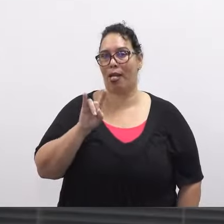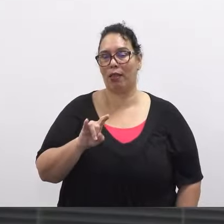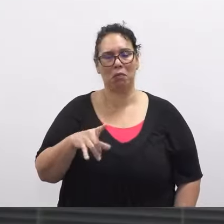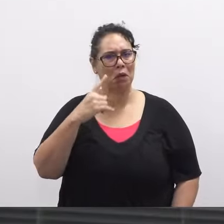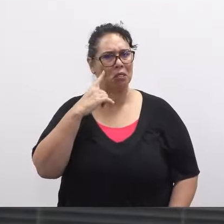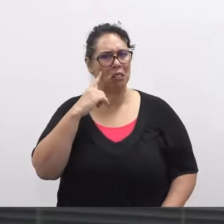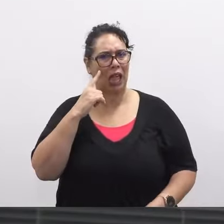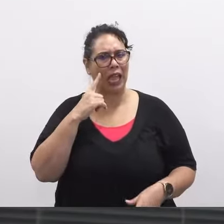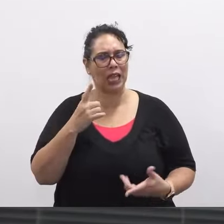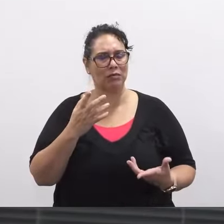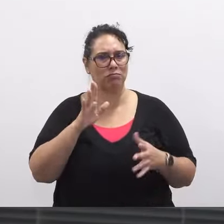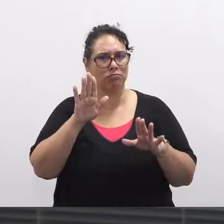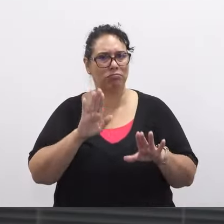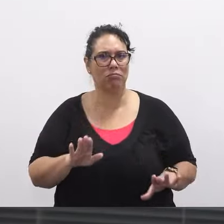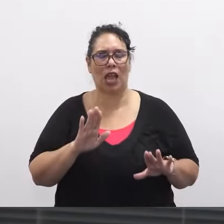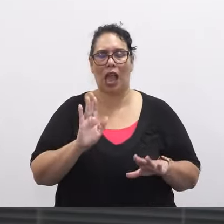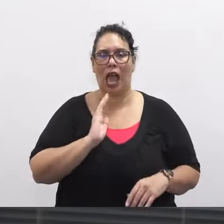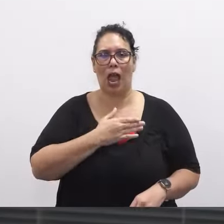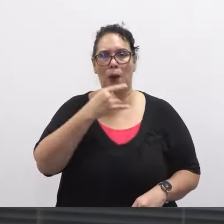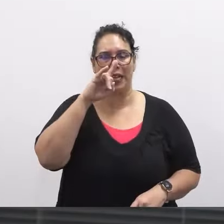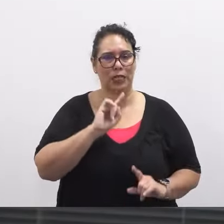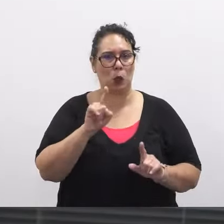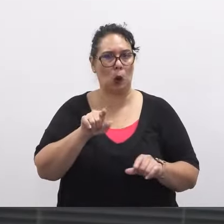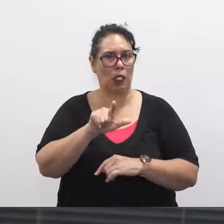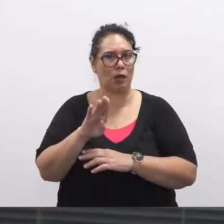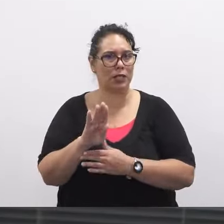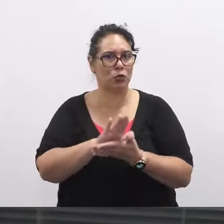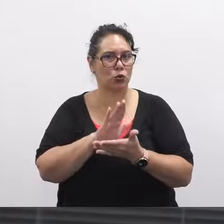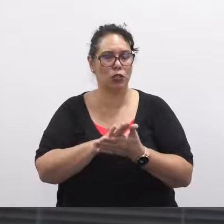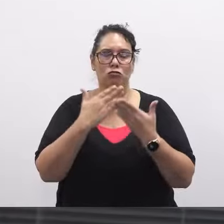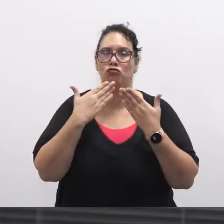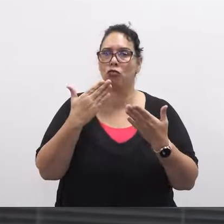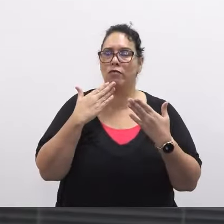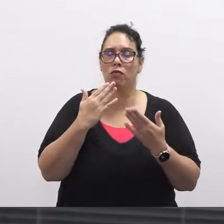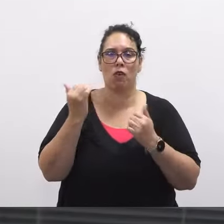that our kids go to Long Beach schools. We are so grateful for all the amazing teachers,